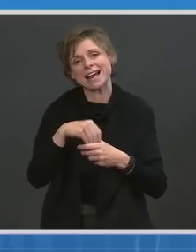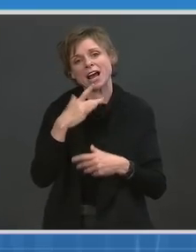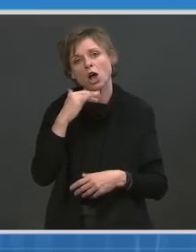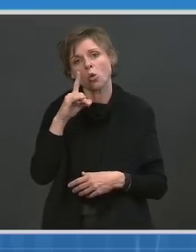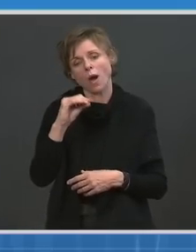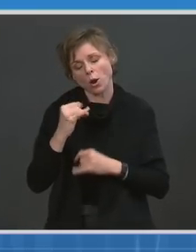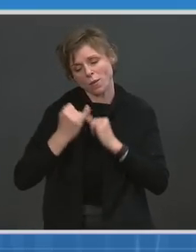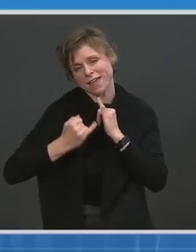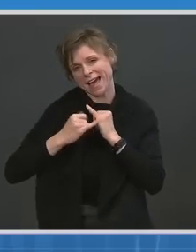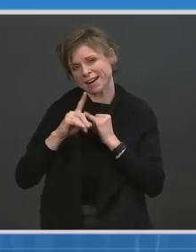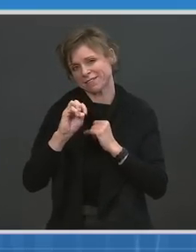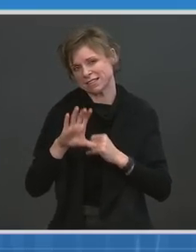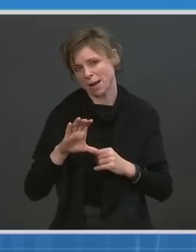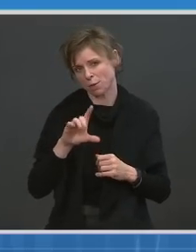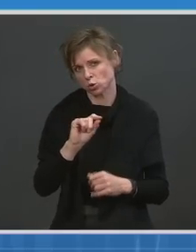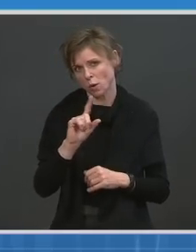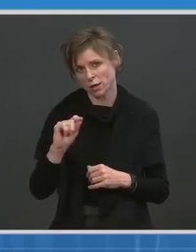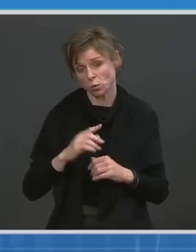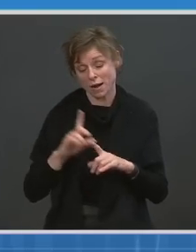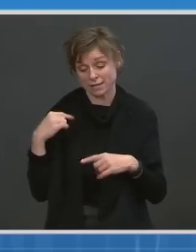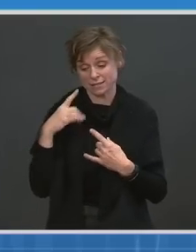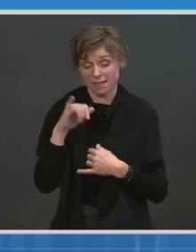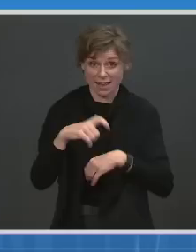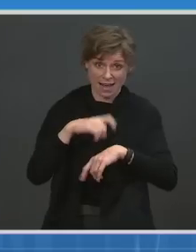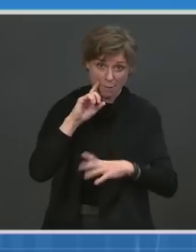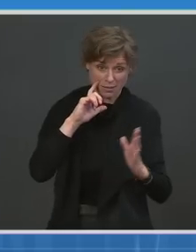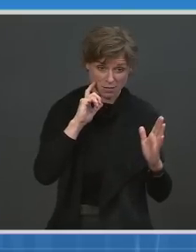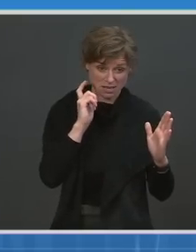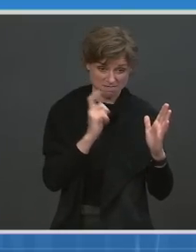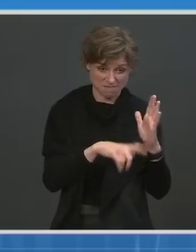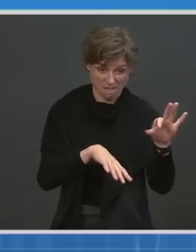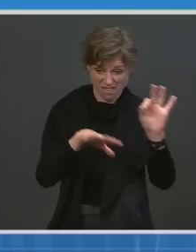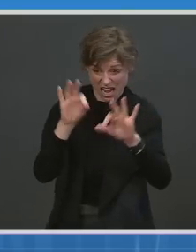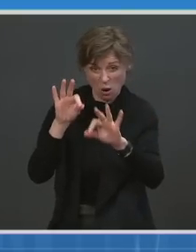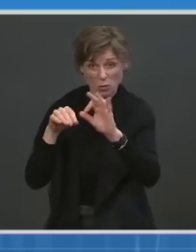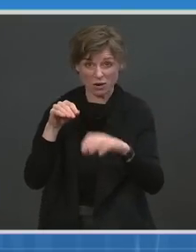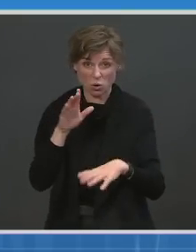And since then, it has been detected in 50 jurisdictions in the United States,